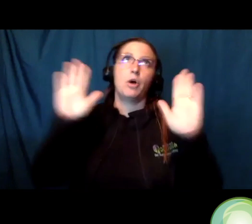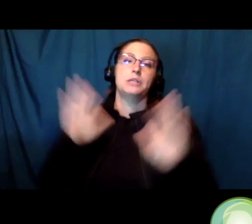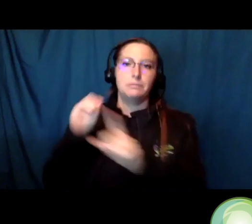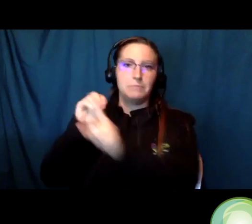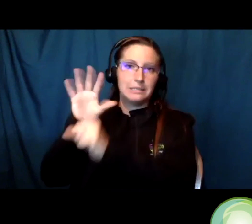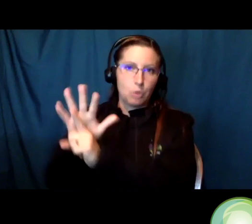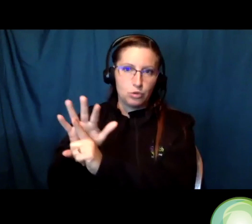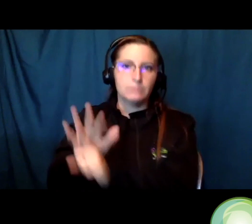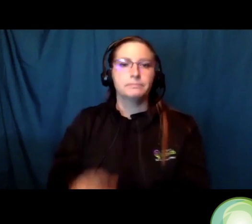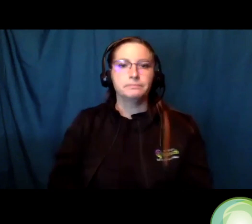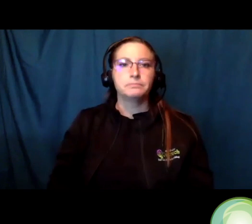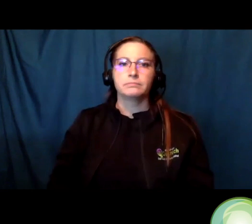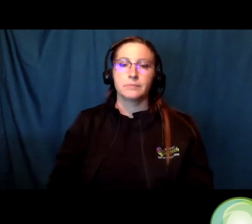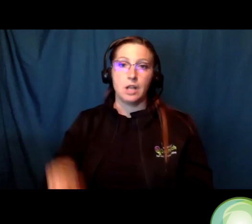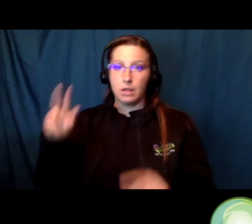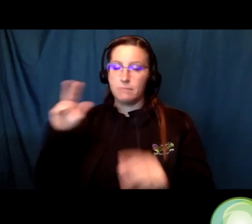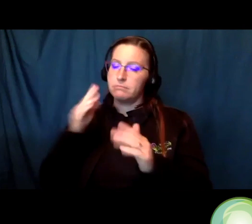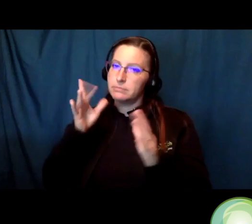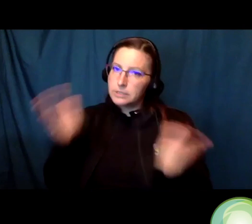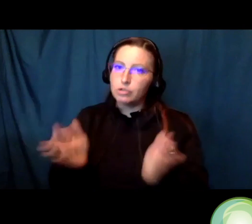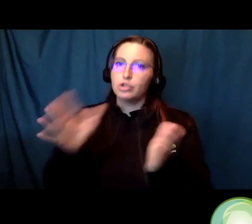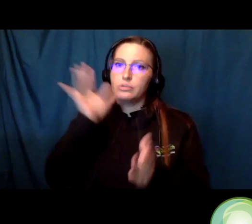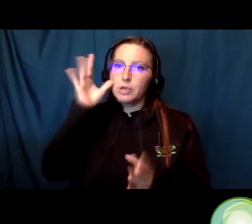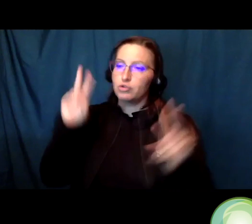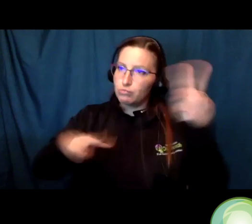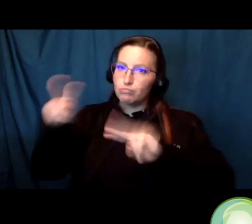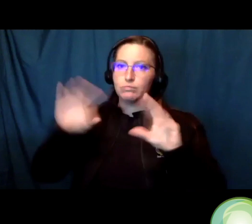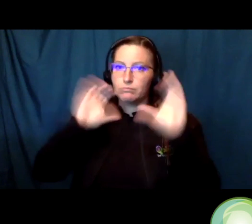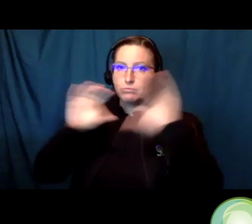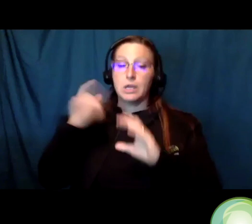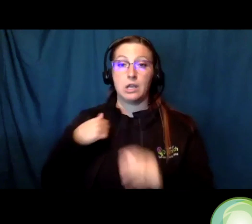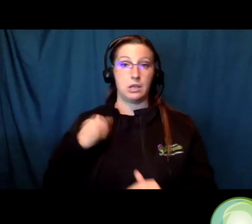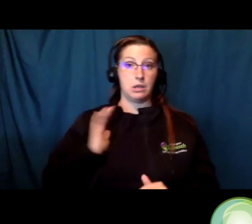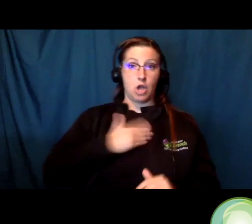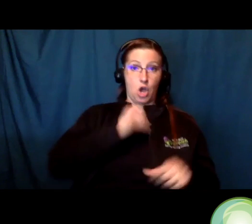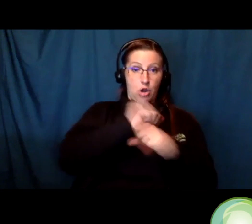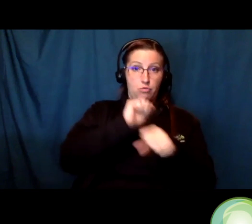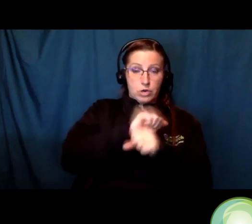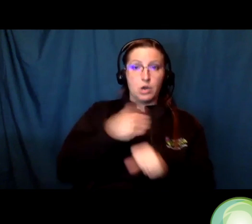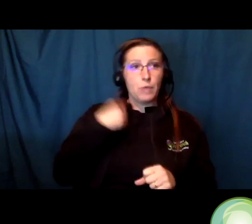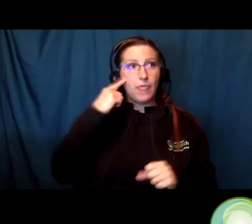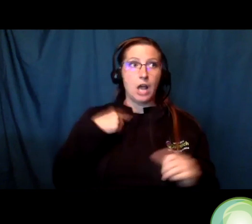look for the resources because you know we've realized through our work that like oh we were going to recreate all these things and